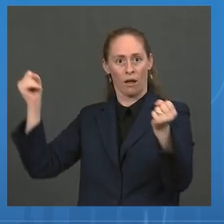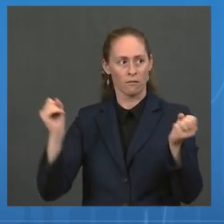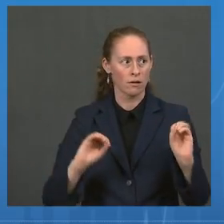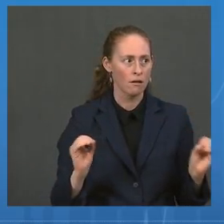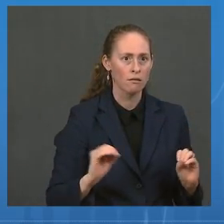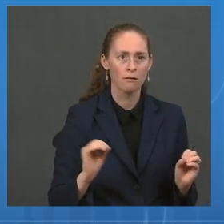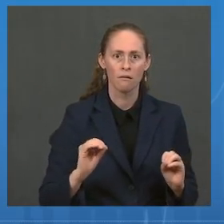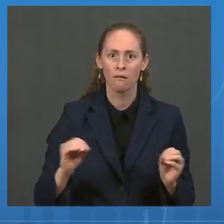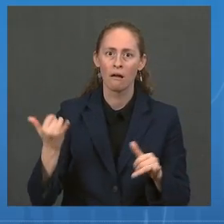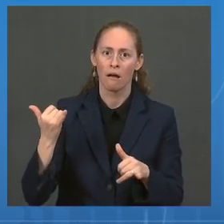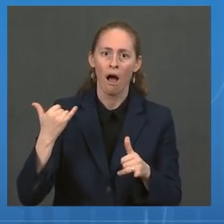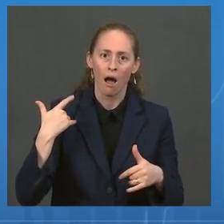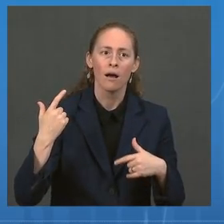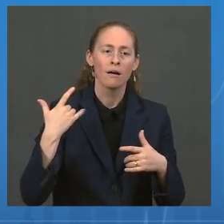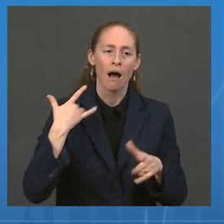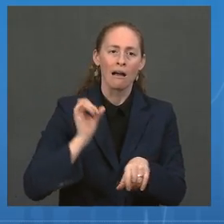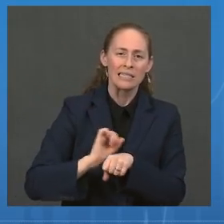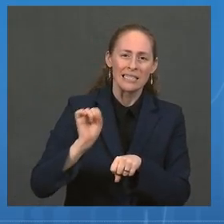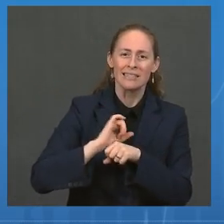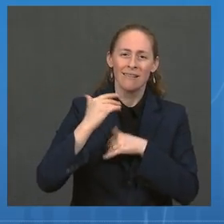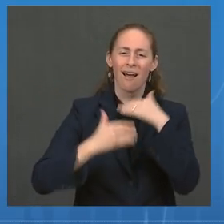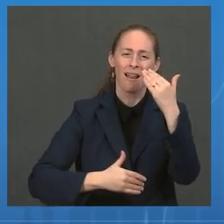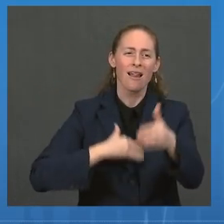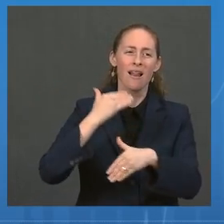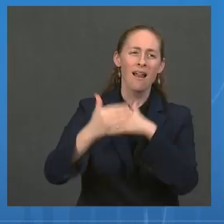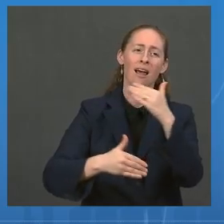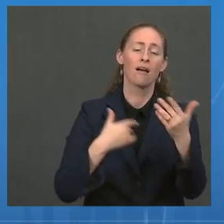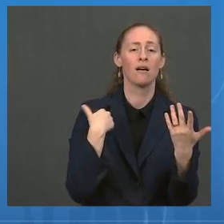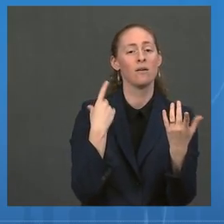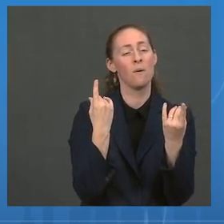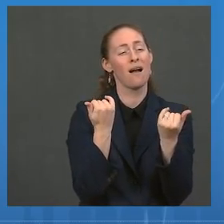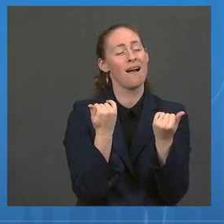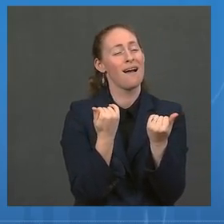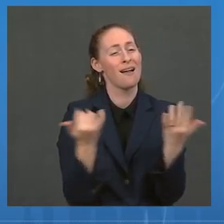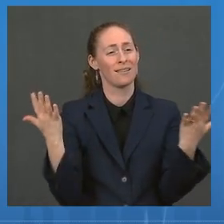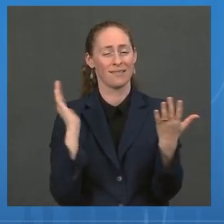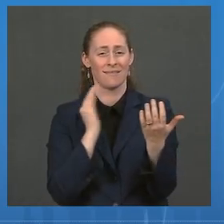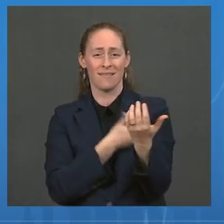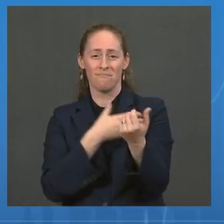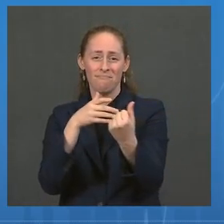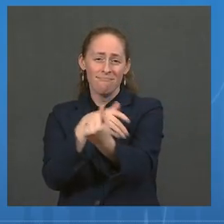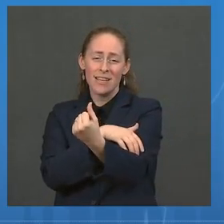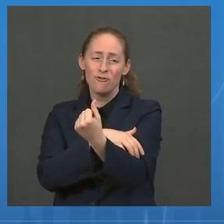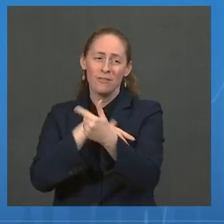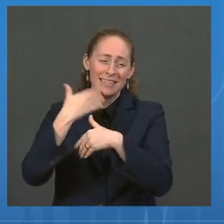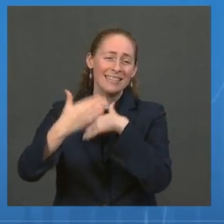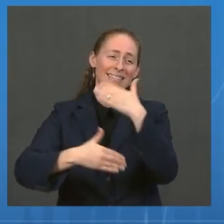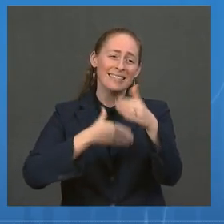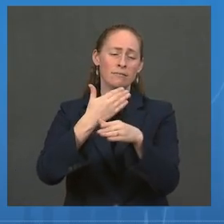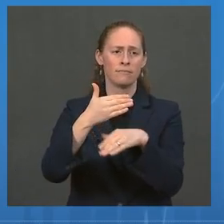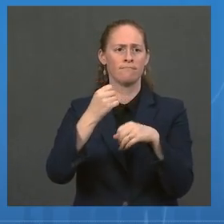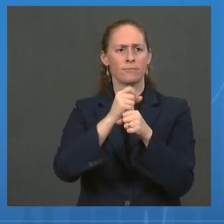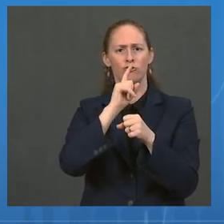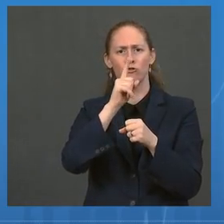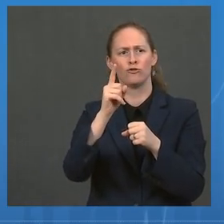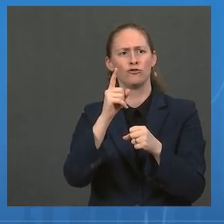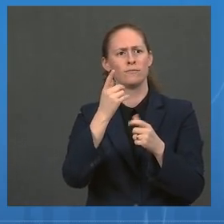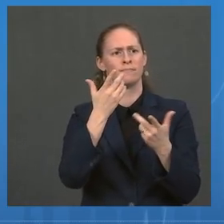And we'll continue to pull every lever, as we have throughout the pandemic response, on testing to expand